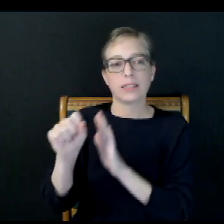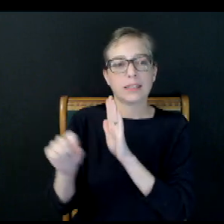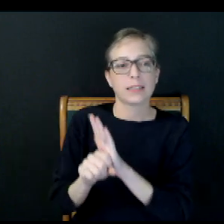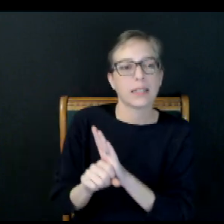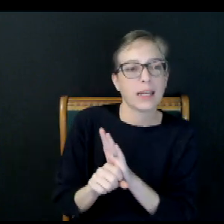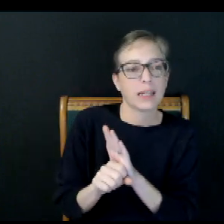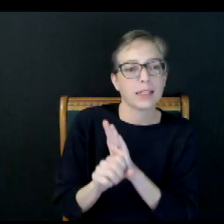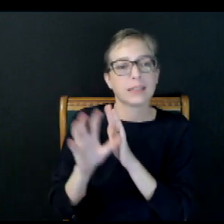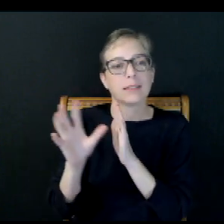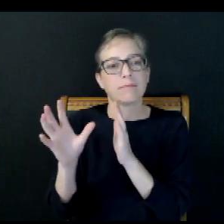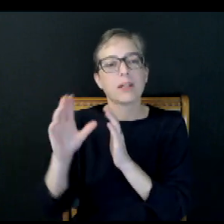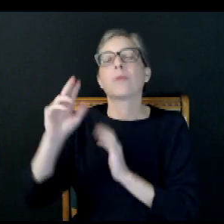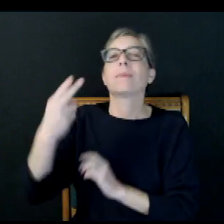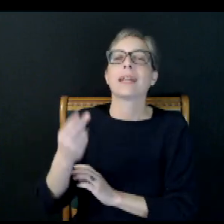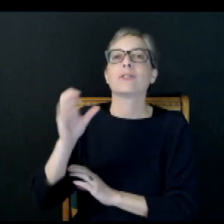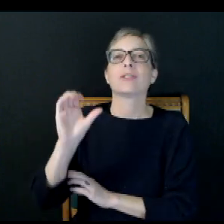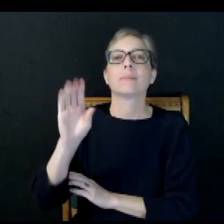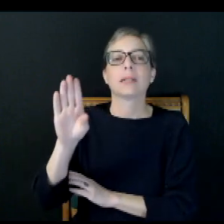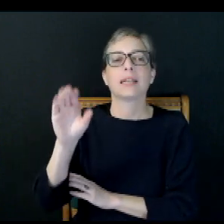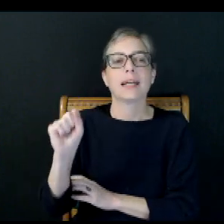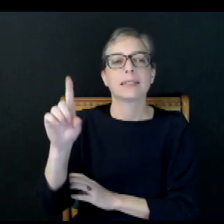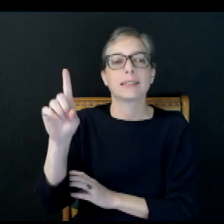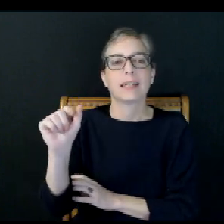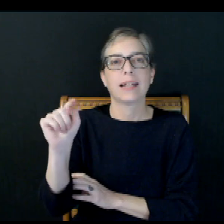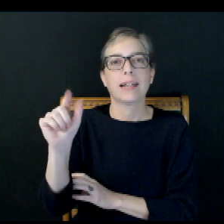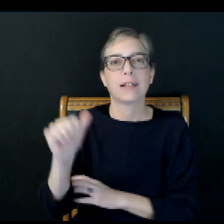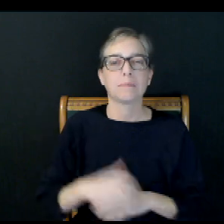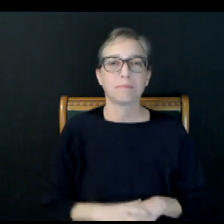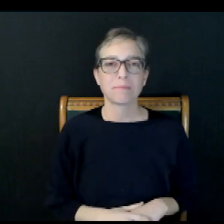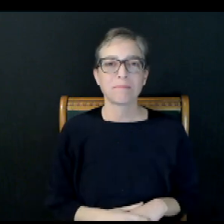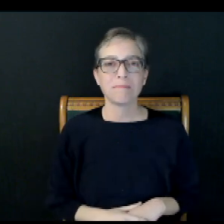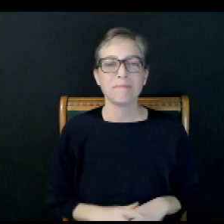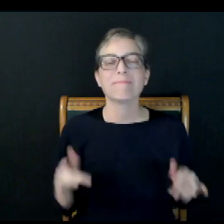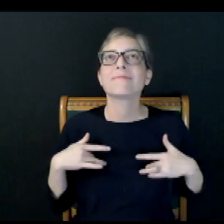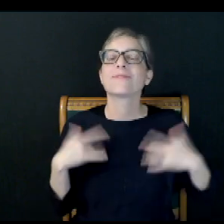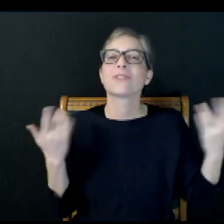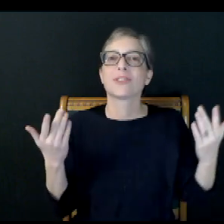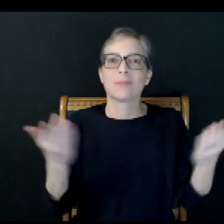you and to be surrounded by so many amazing advocates,